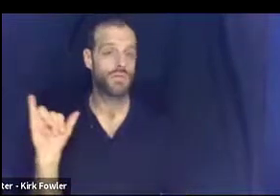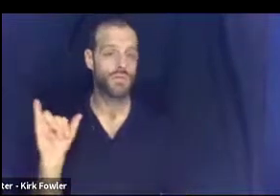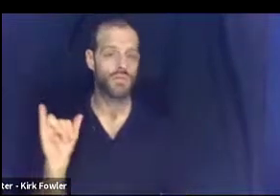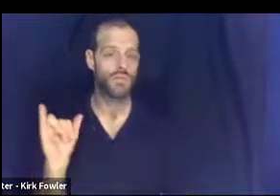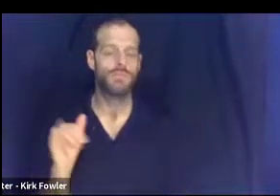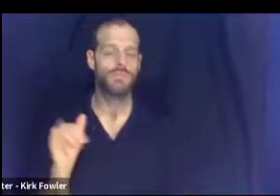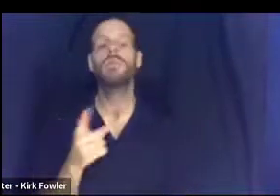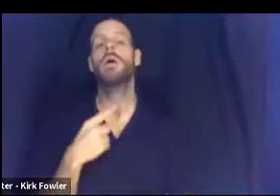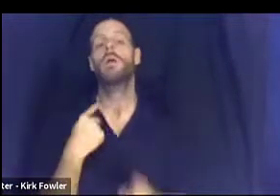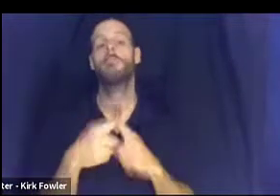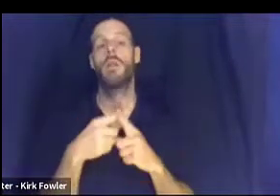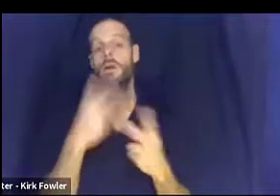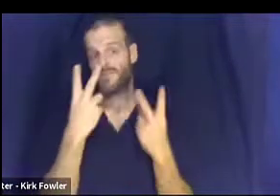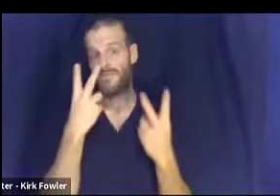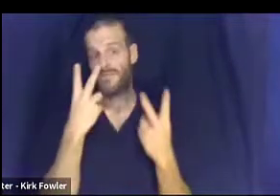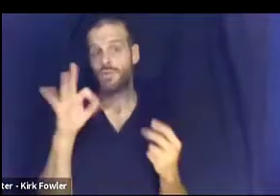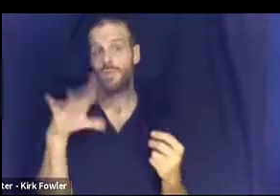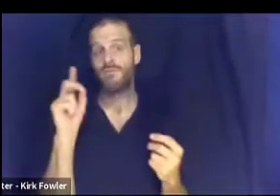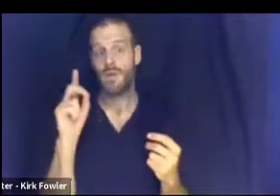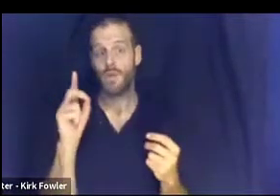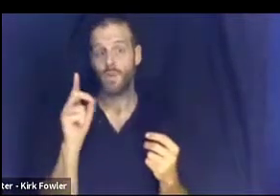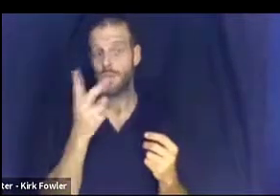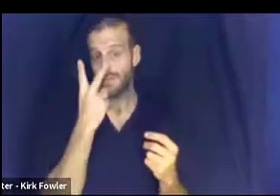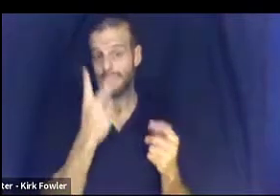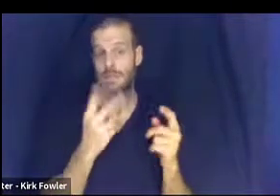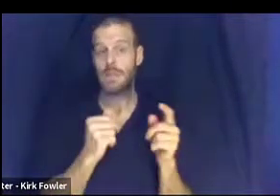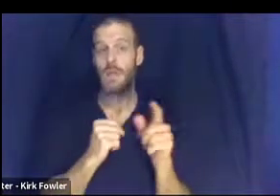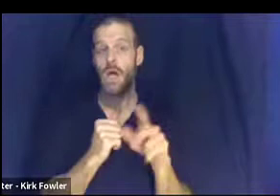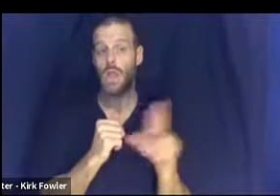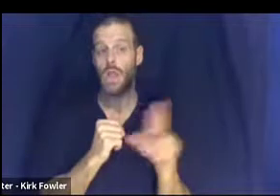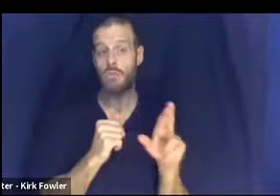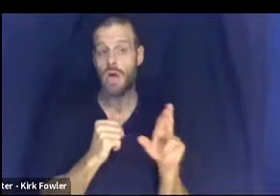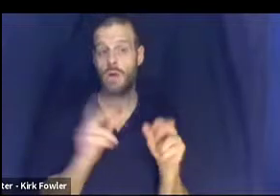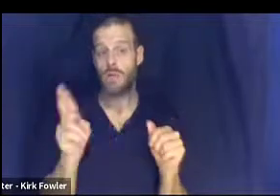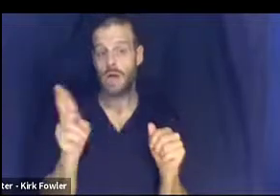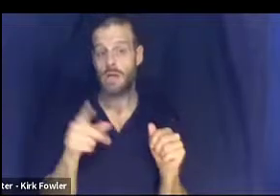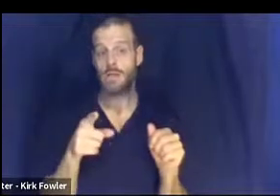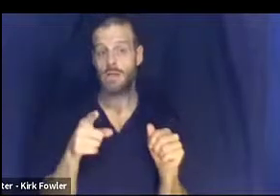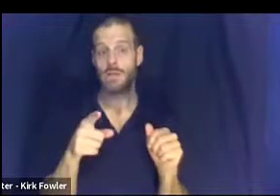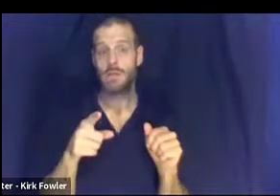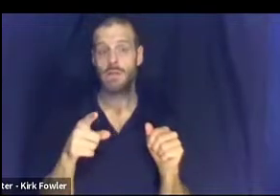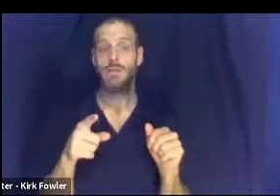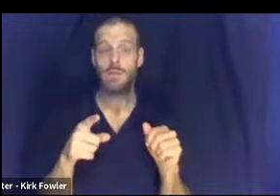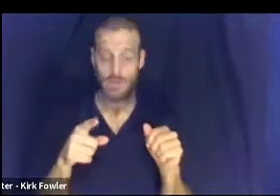because when you see this one on the right side, when it's not on a slant board, you see she's really bending over it.